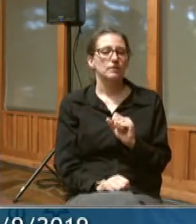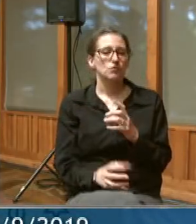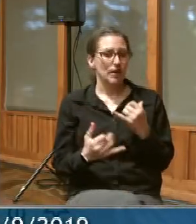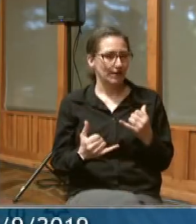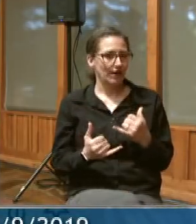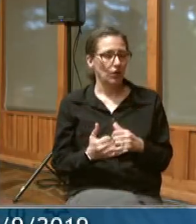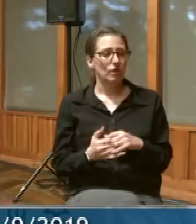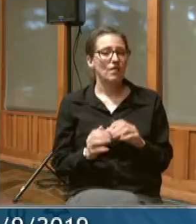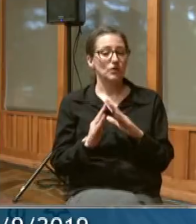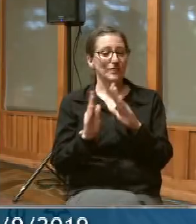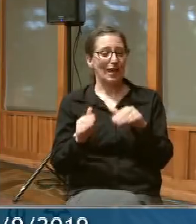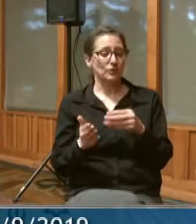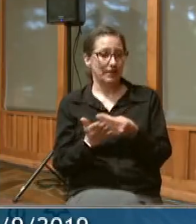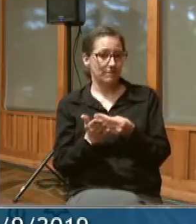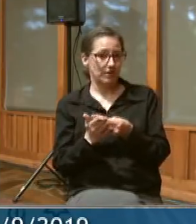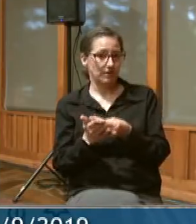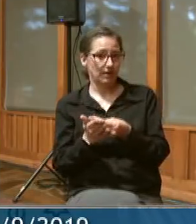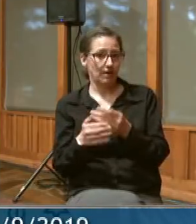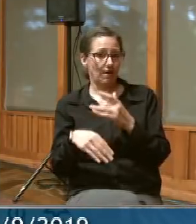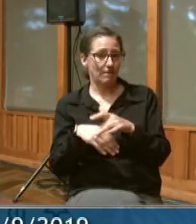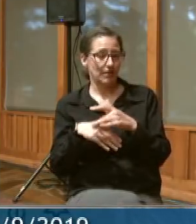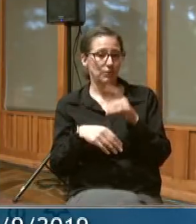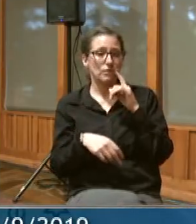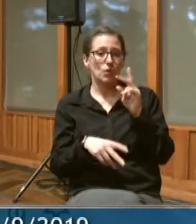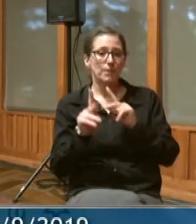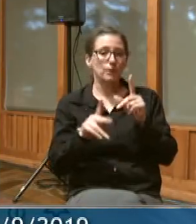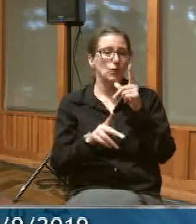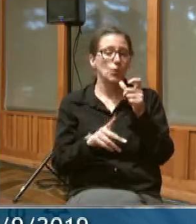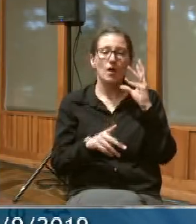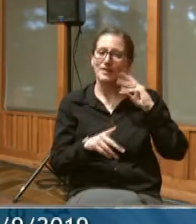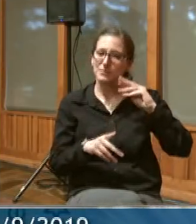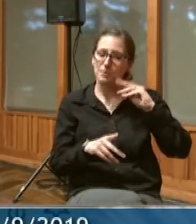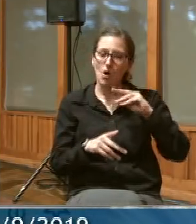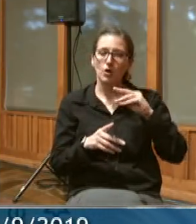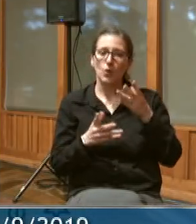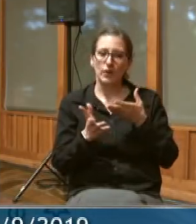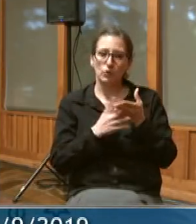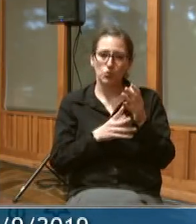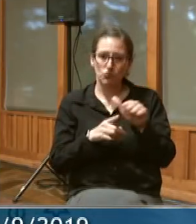THE NEWLY ARRIVED IMMIGRANT AND REFUGEE COMMUNITY WHO I EXCLUSIVELY WORK WITH. THERE IS A HOUSING FUNDING FOR